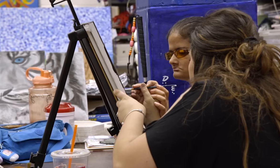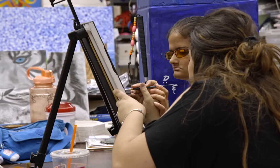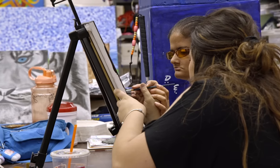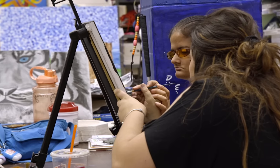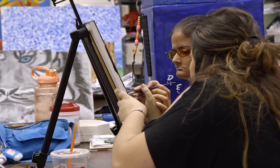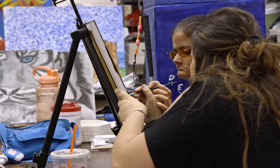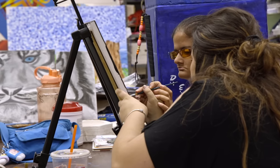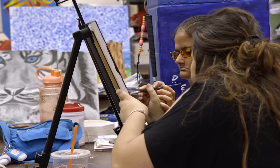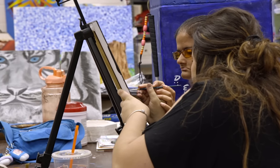It's never happened before.